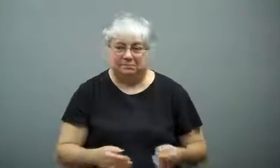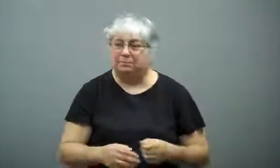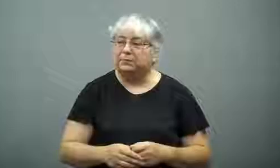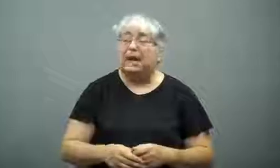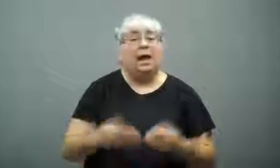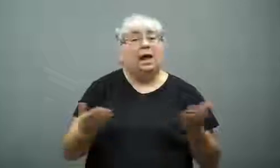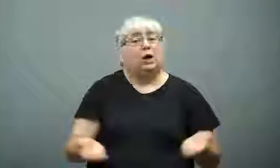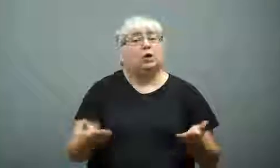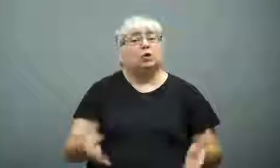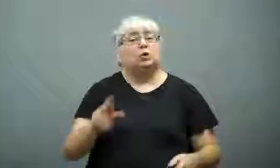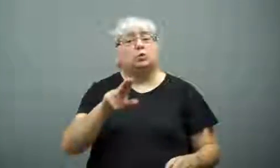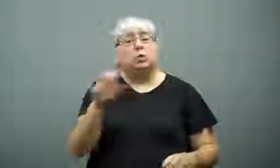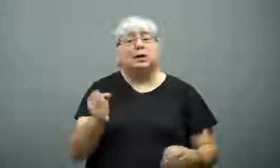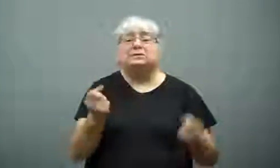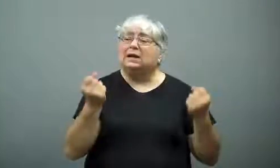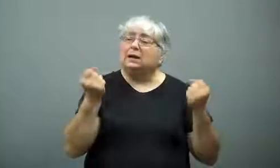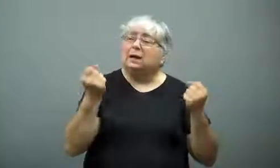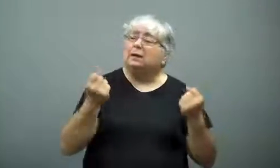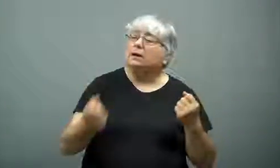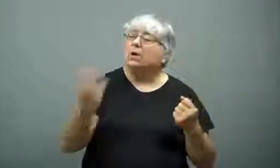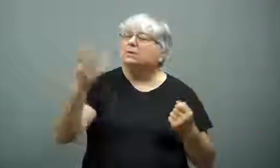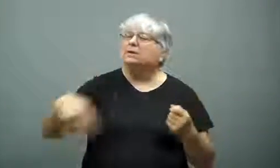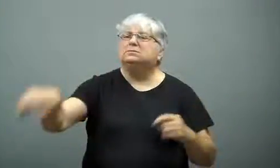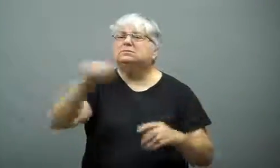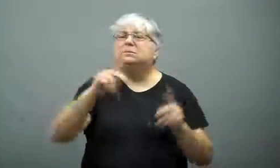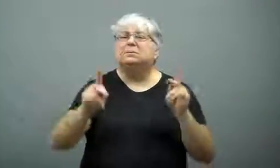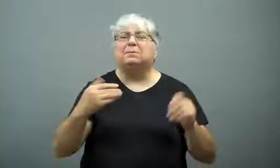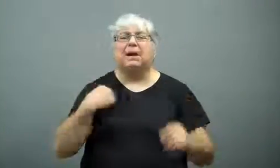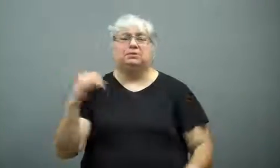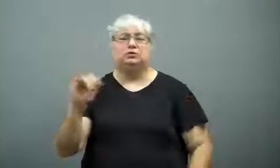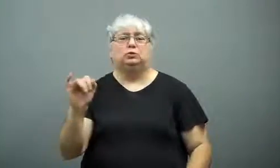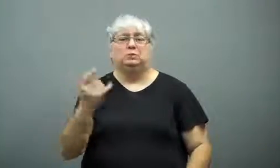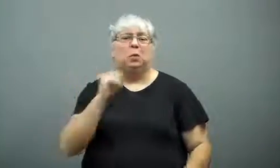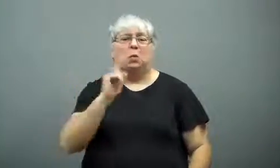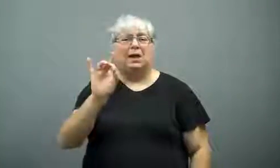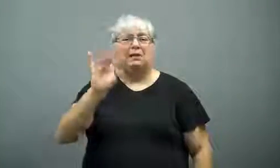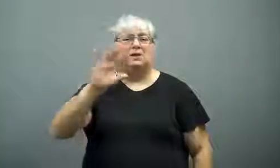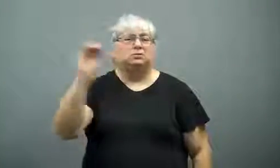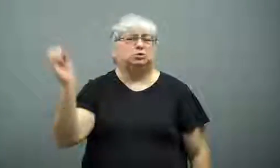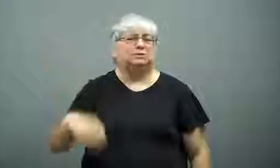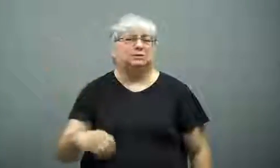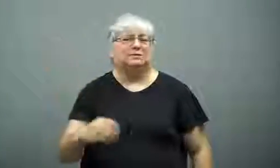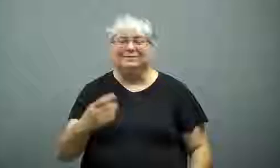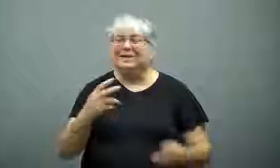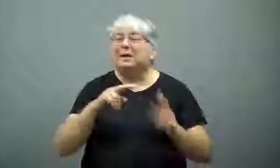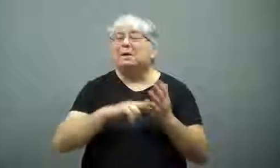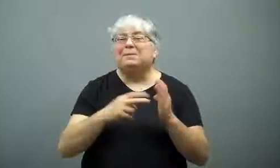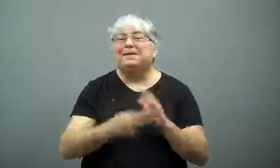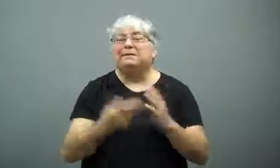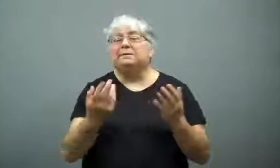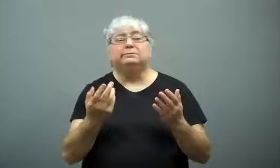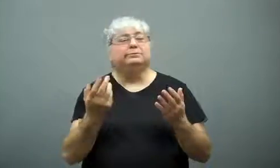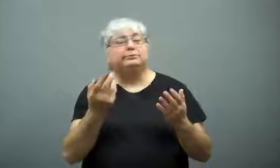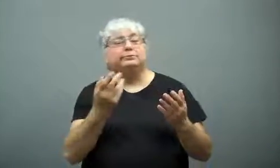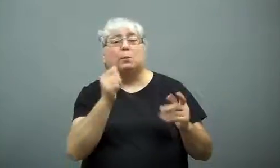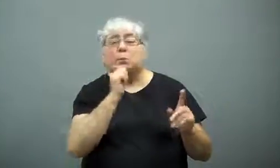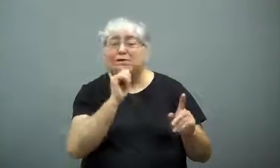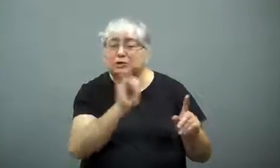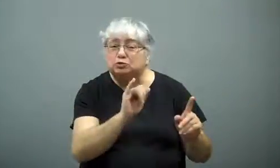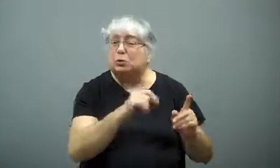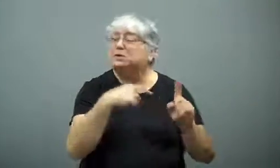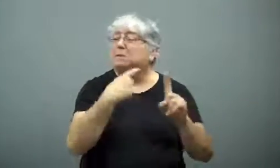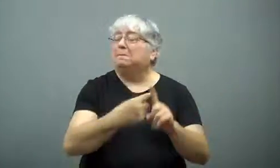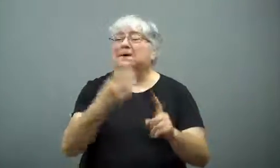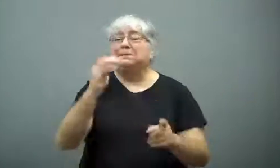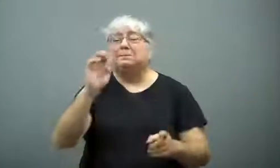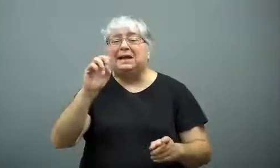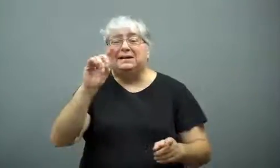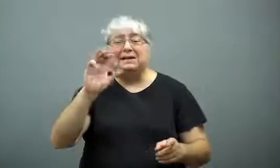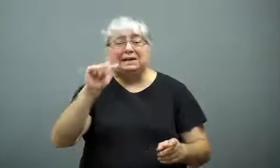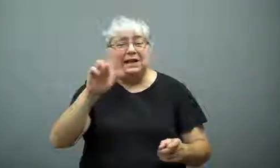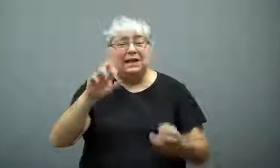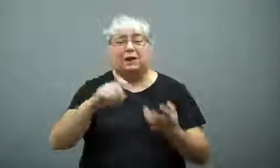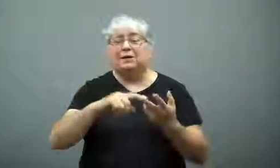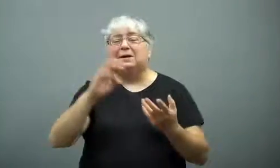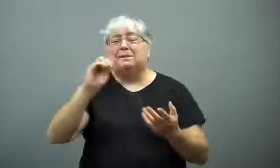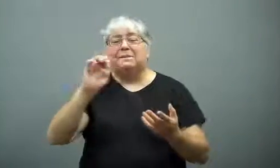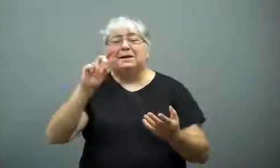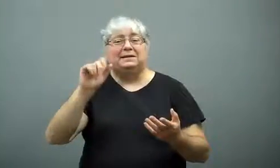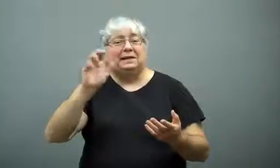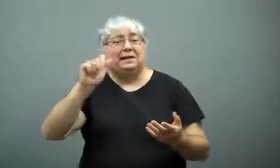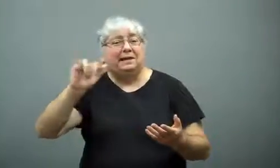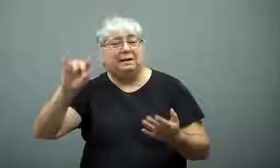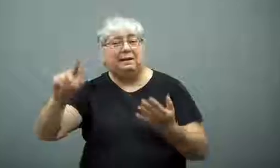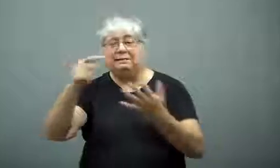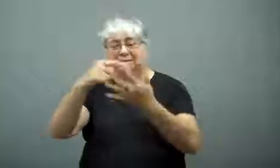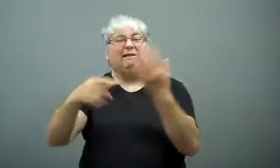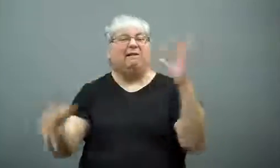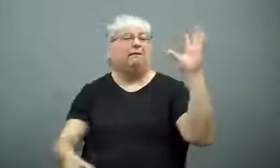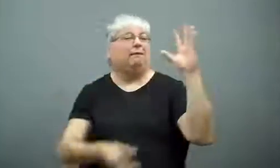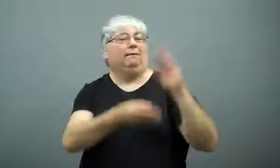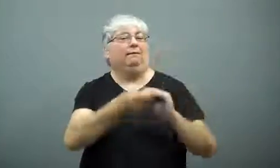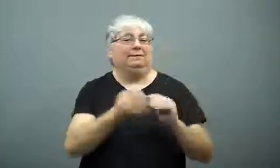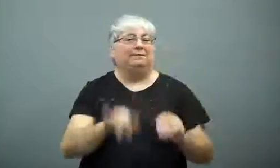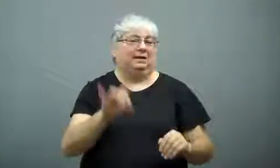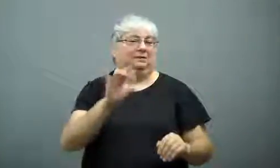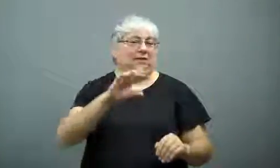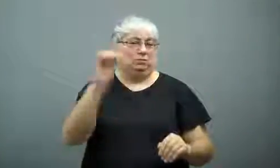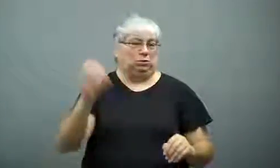85% of Americans have some kind of insurance, whether it be